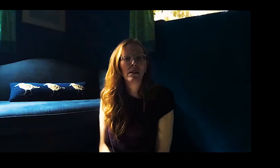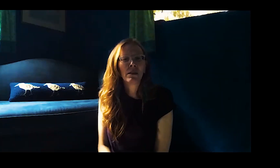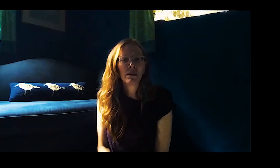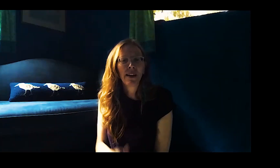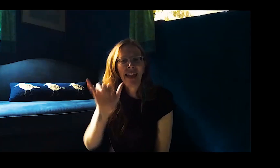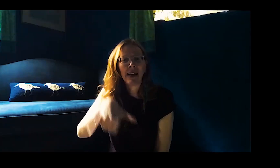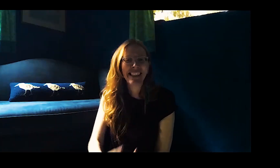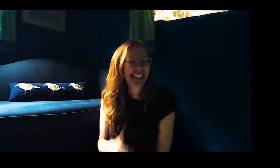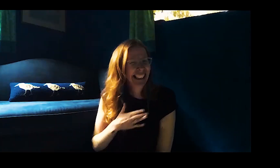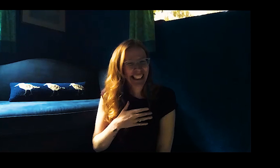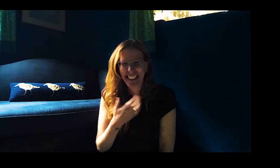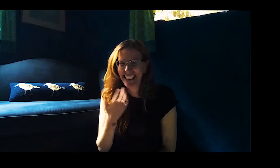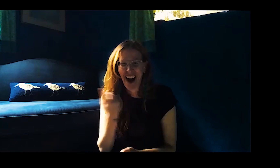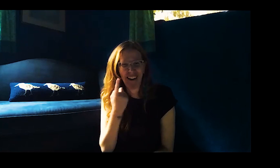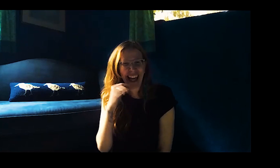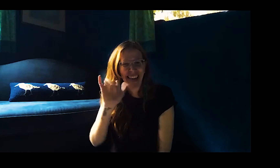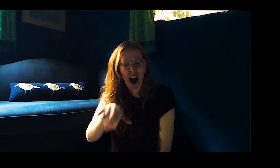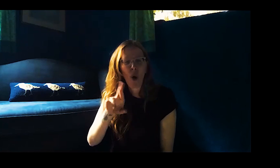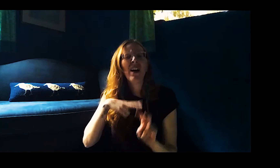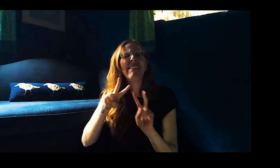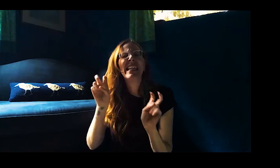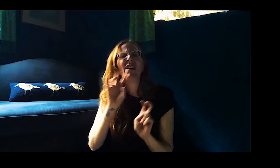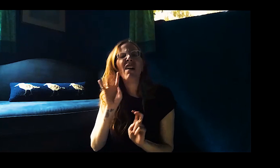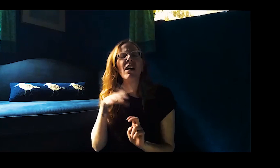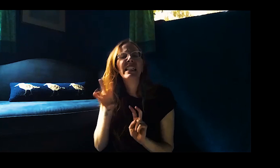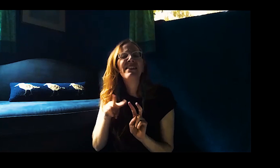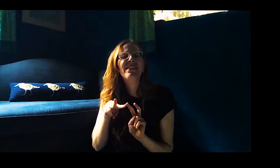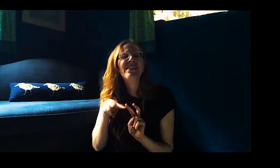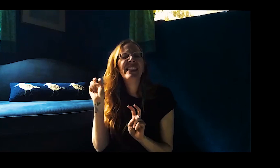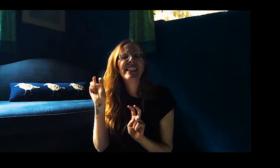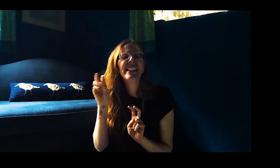This sign. I don't know - I just - I use that a lot, and also this.